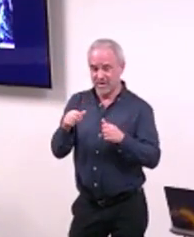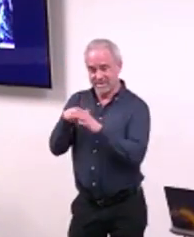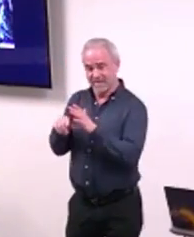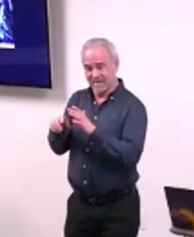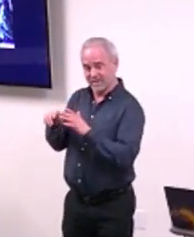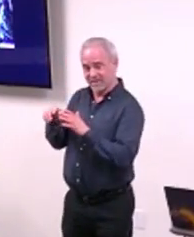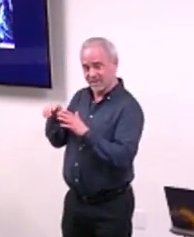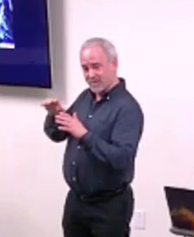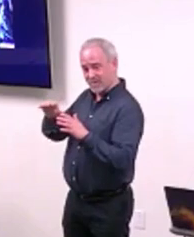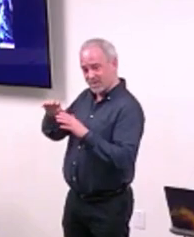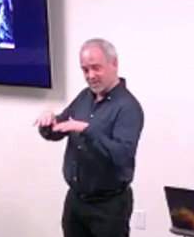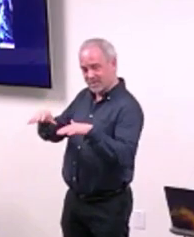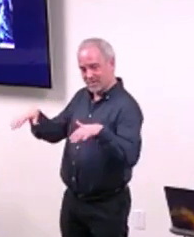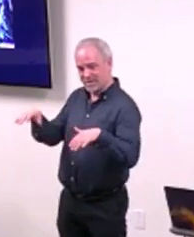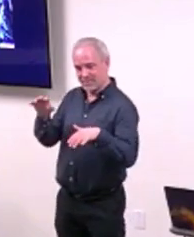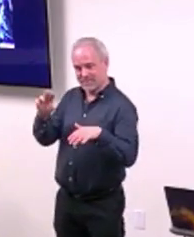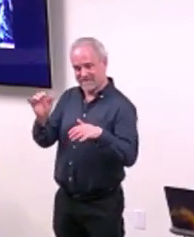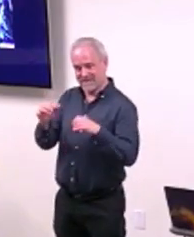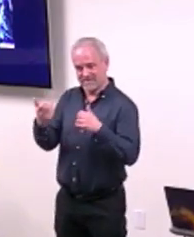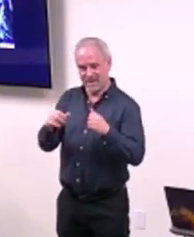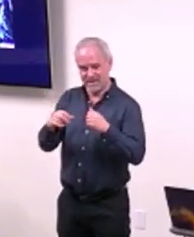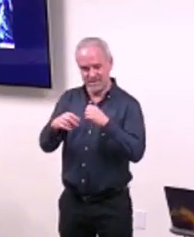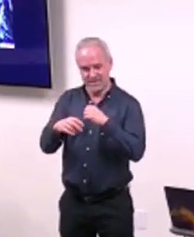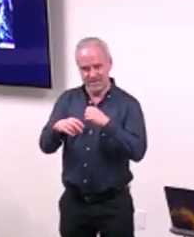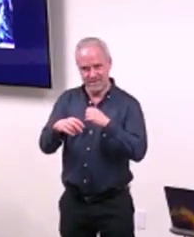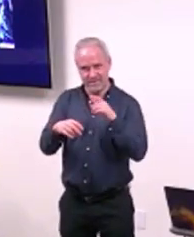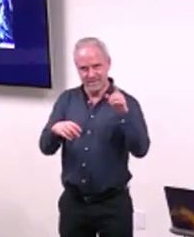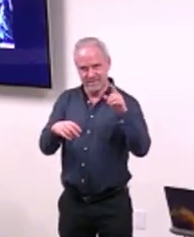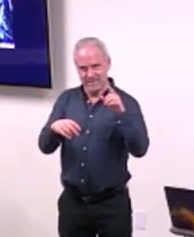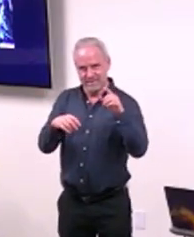But if you've never experienced enslavement, then you cannot say.